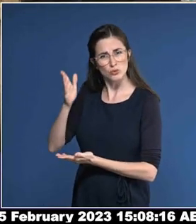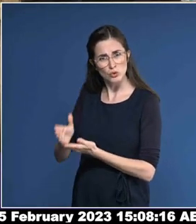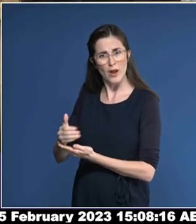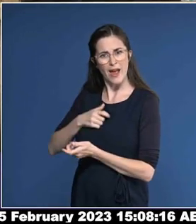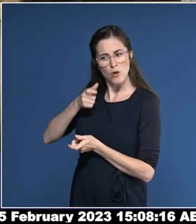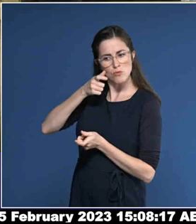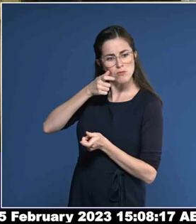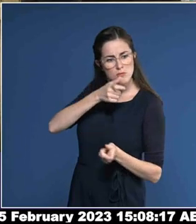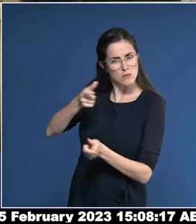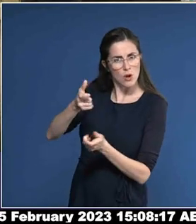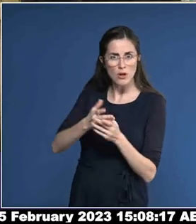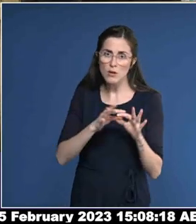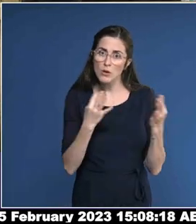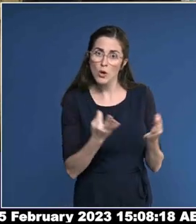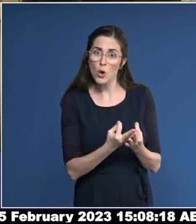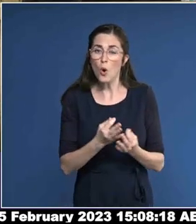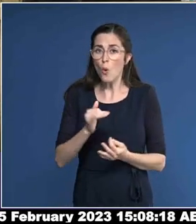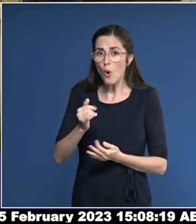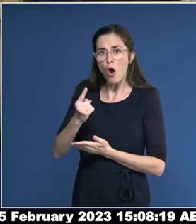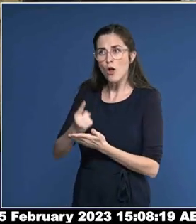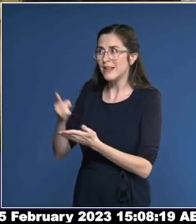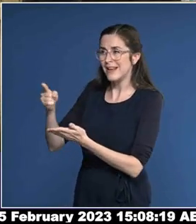in fact, continues to help the sector learn and grow.